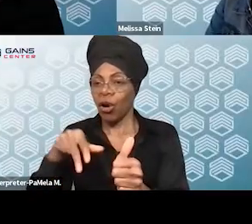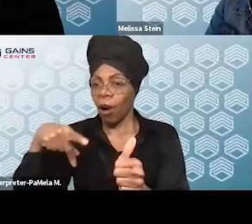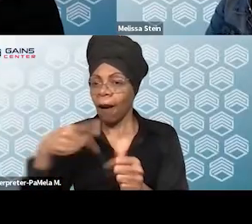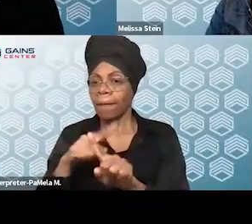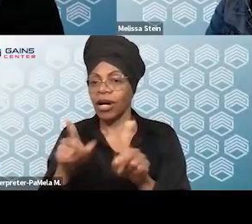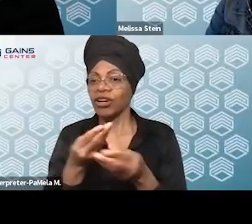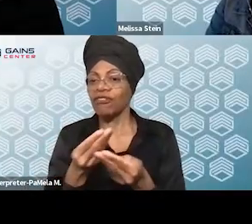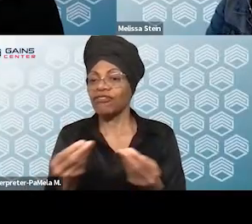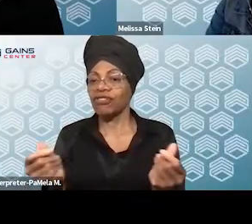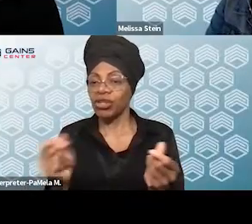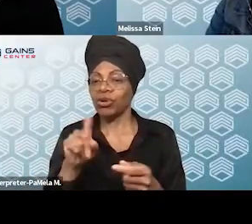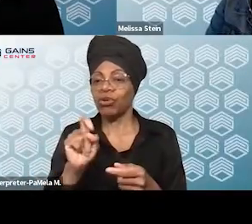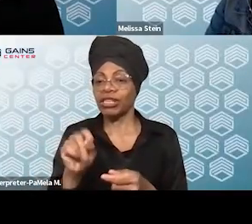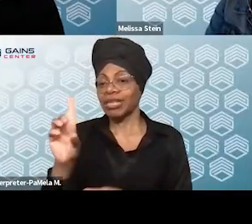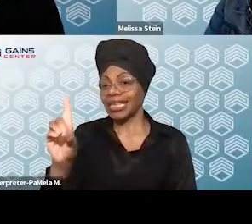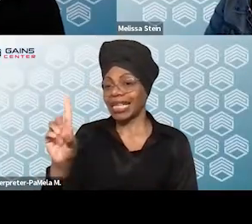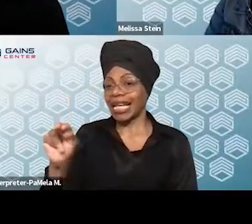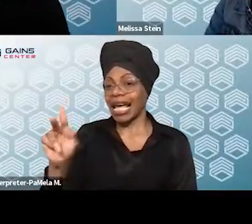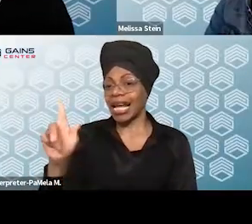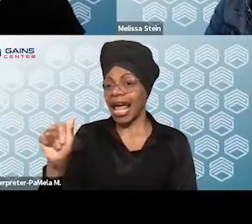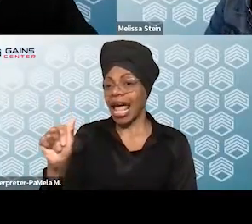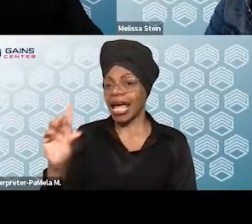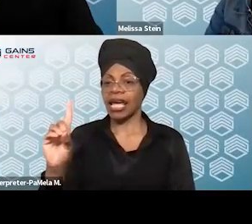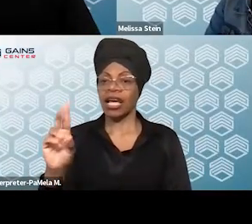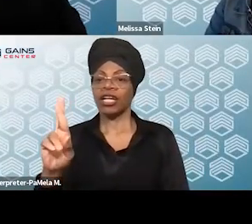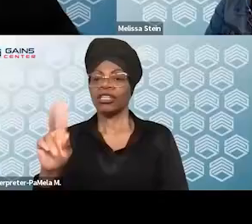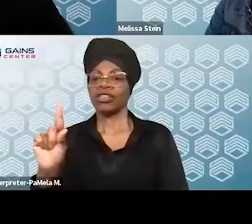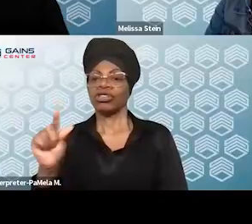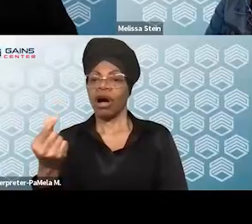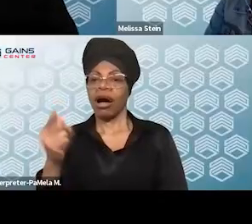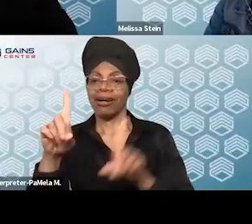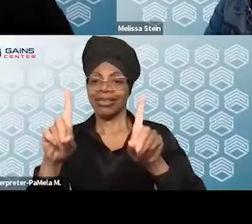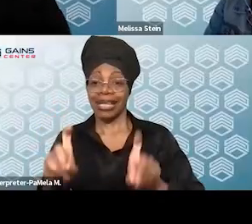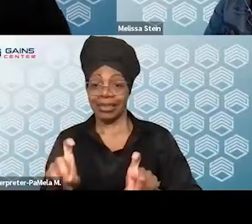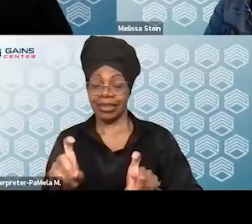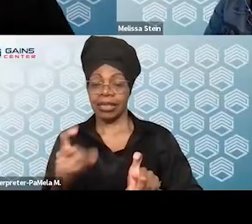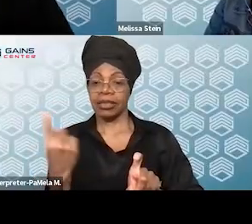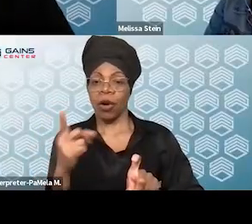about the DNA drug testing. So, someone was asking, do you have any sense